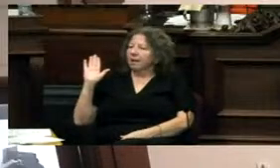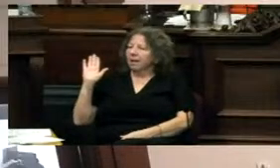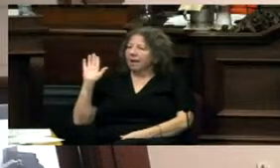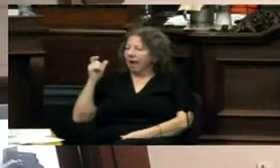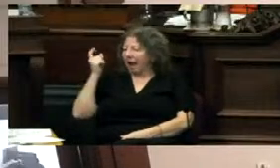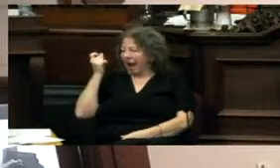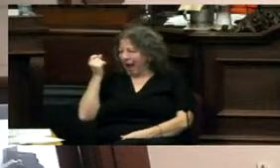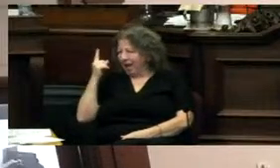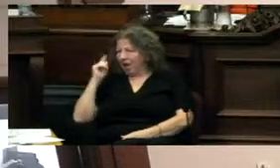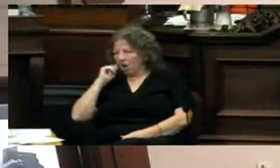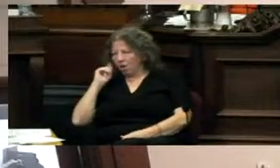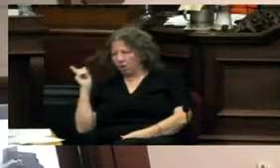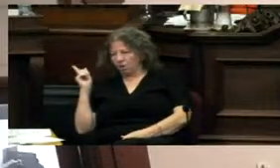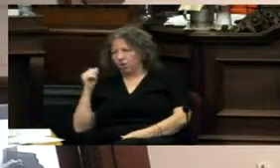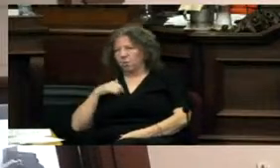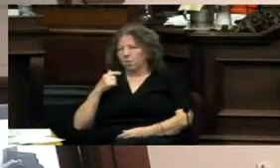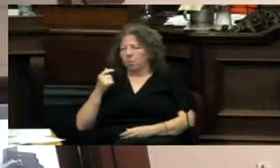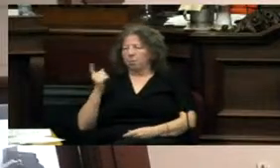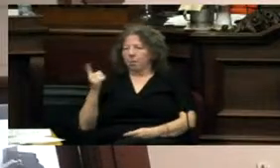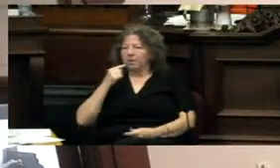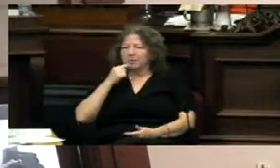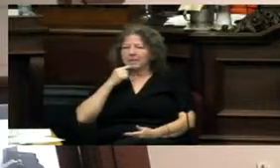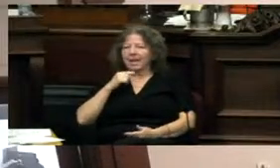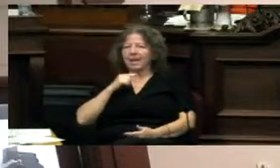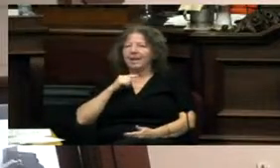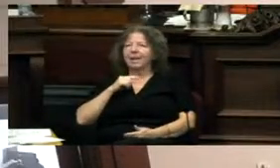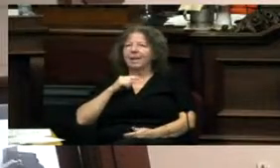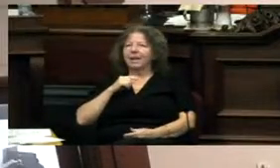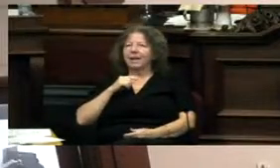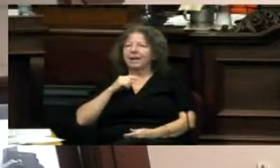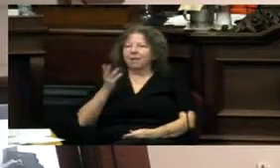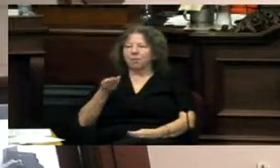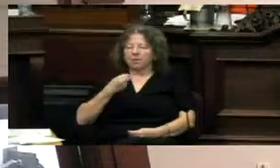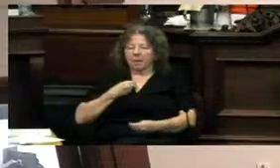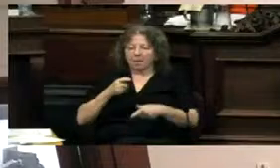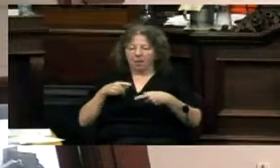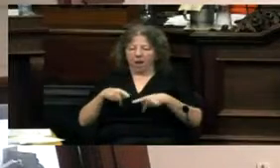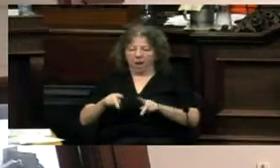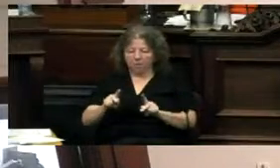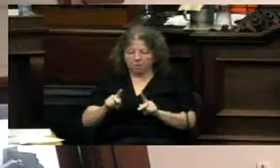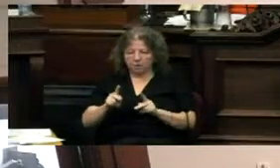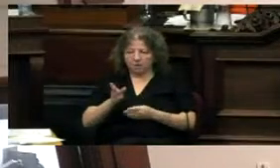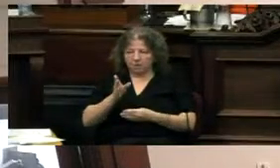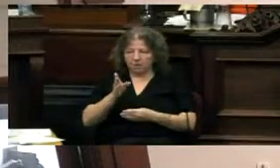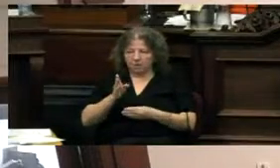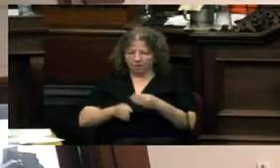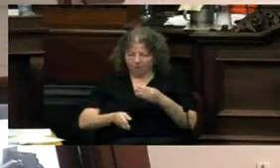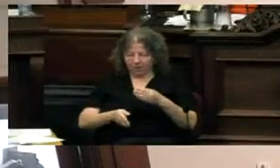rude and you don't have to be. We are allowed to have debates and you are there. Council